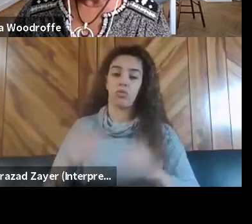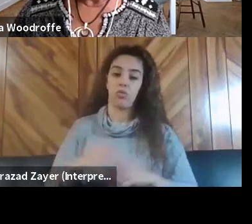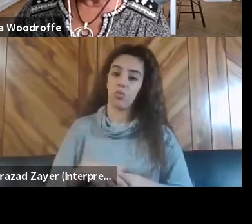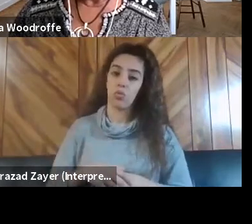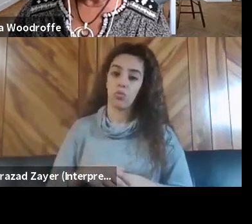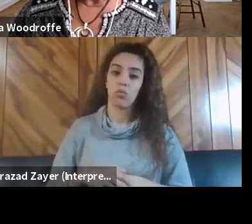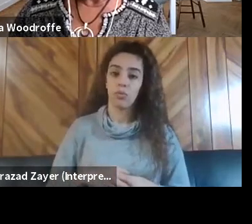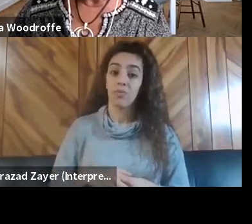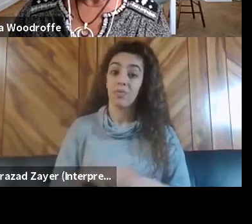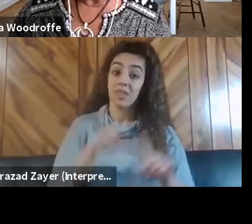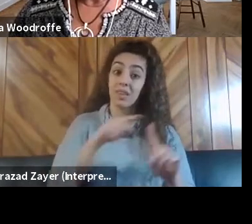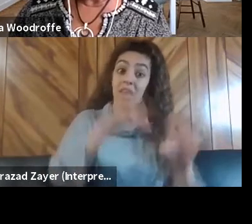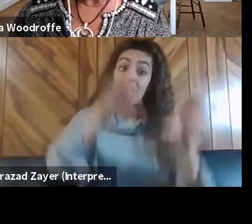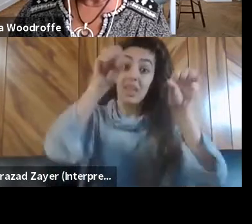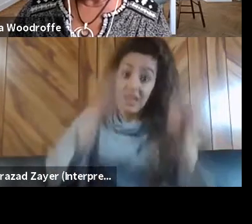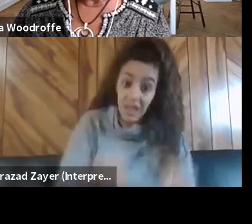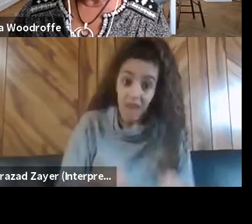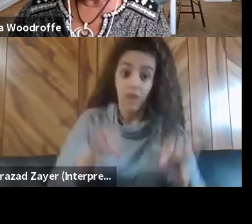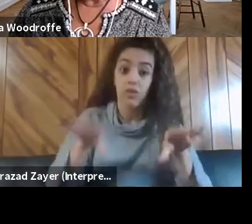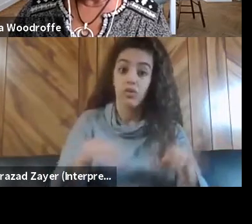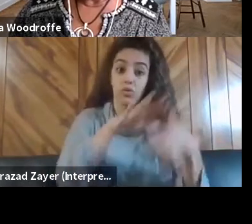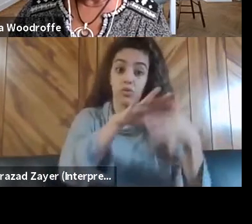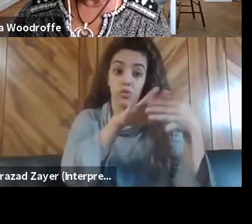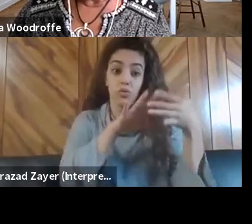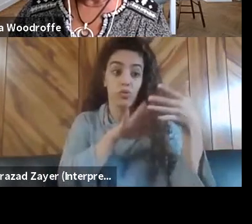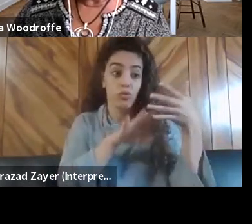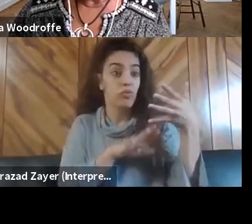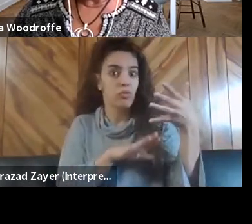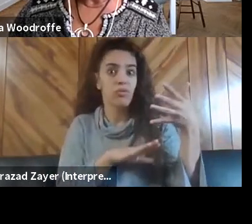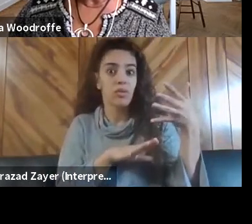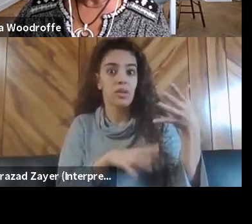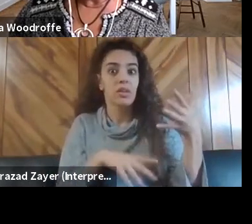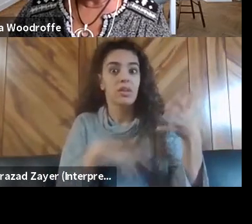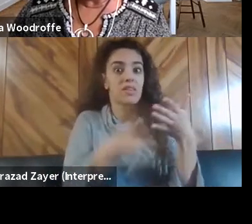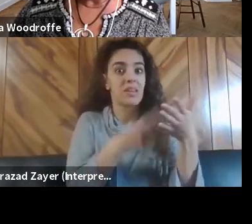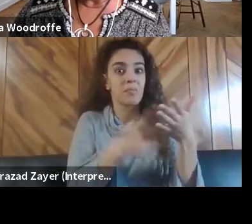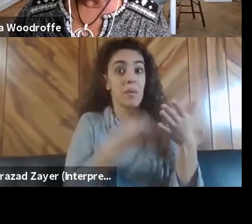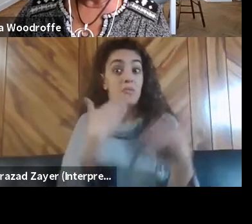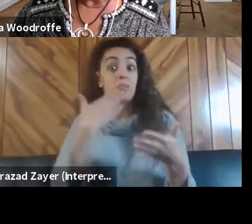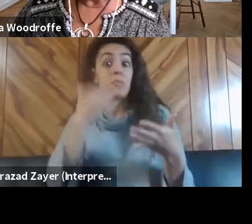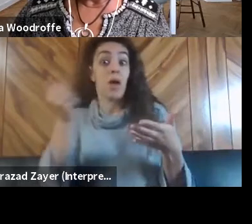He or she can do somethings more than you and I. And so is this